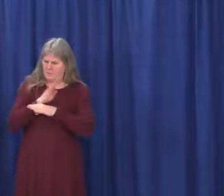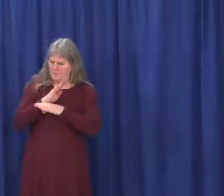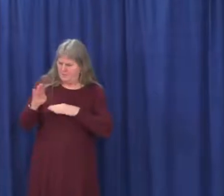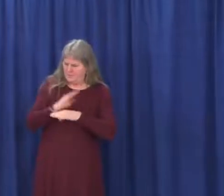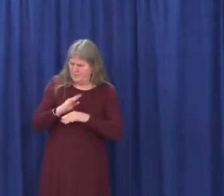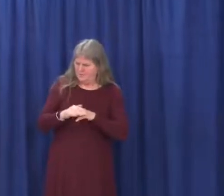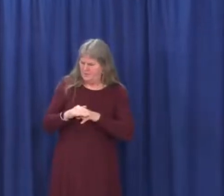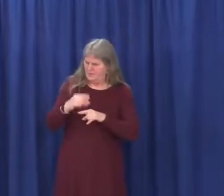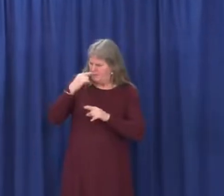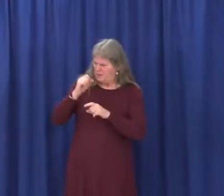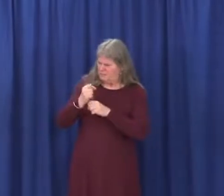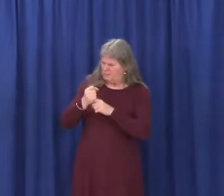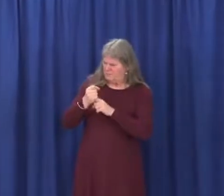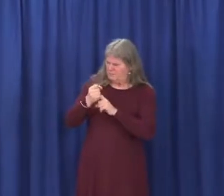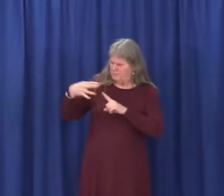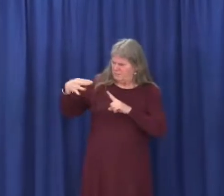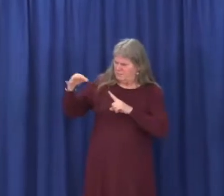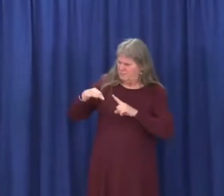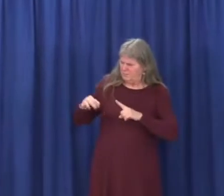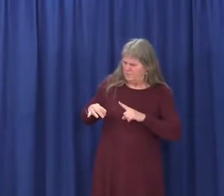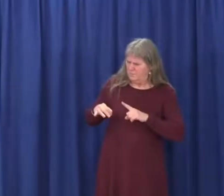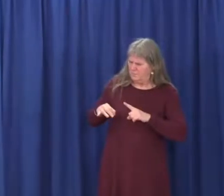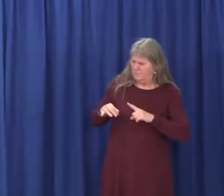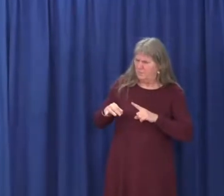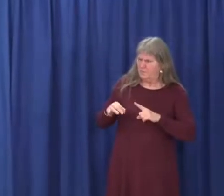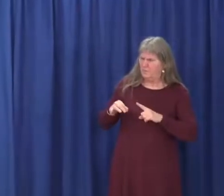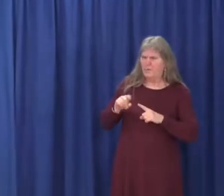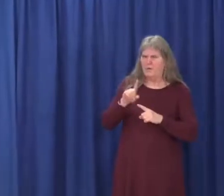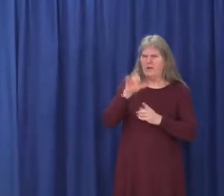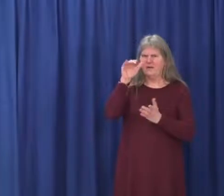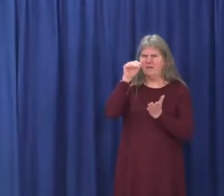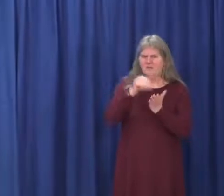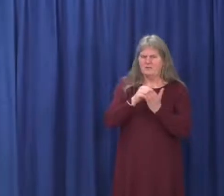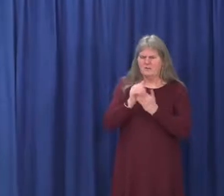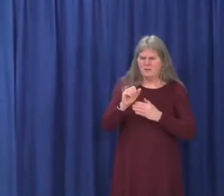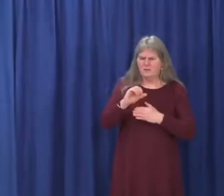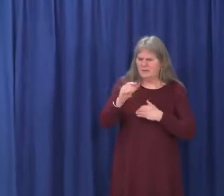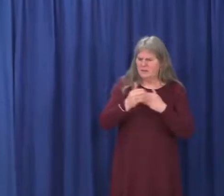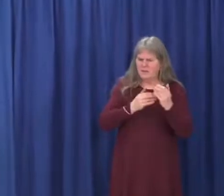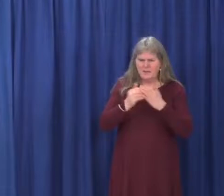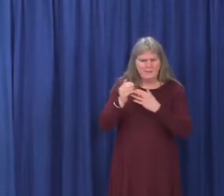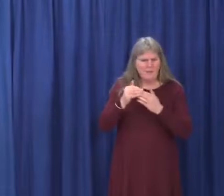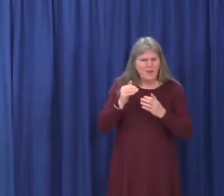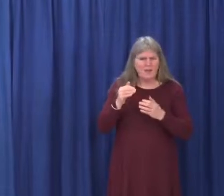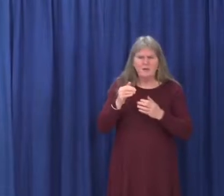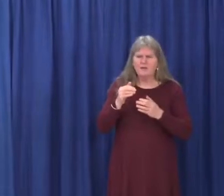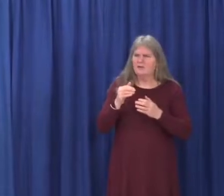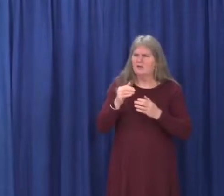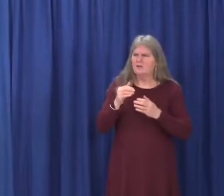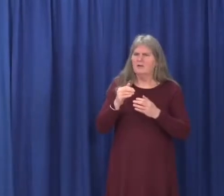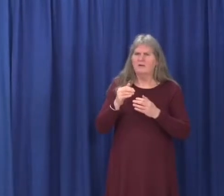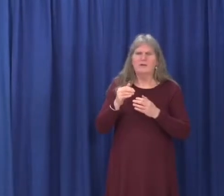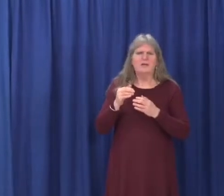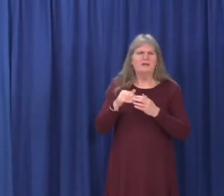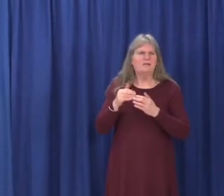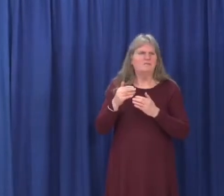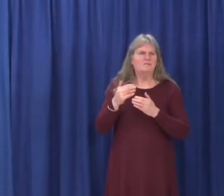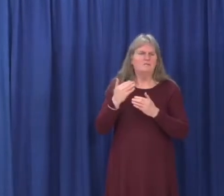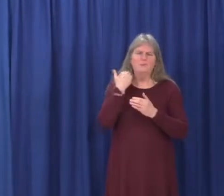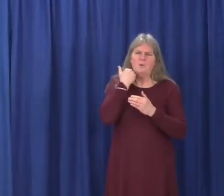The one time supplement of 100,000, regardless of breakeven. I know, it's been a-- a tough year for a lot of businesses,